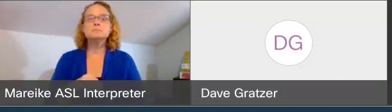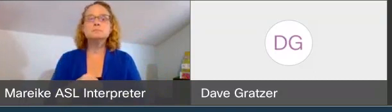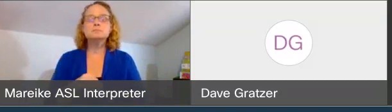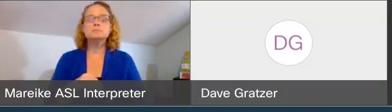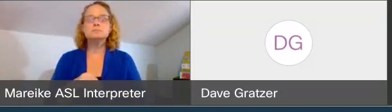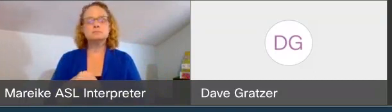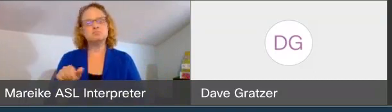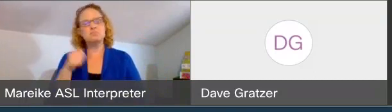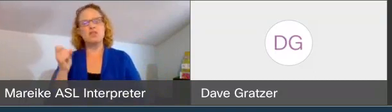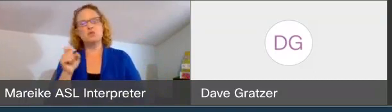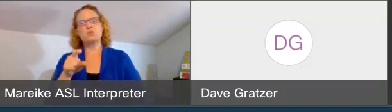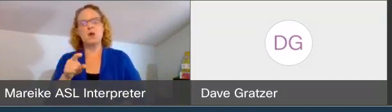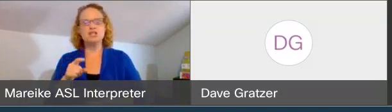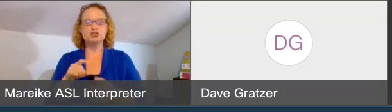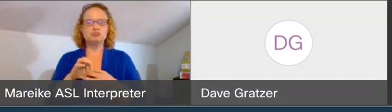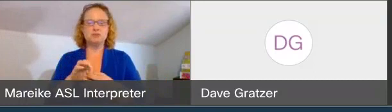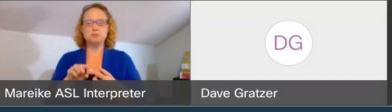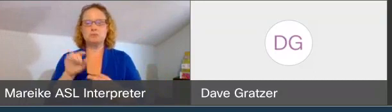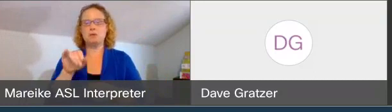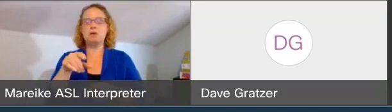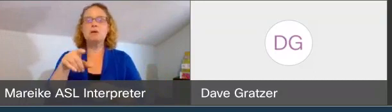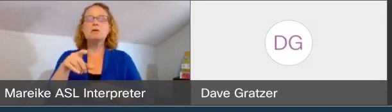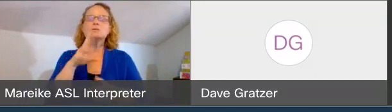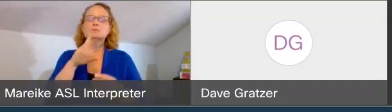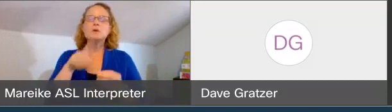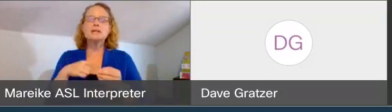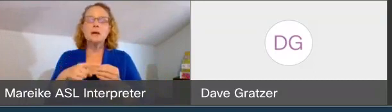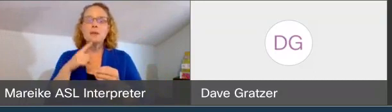another question sort of in the line, when you talked about sort of the enhanced specialties of